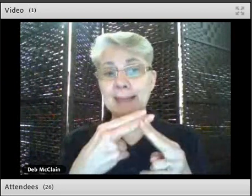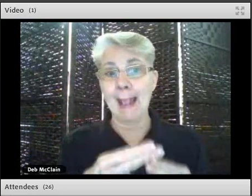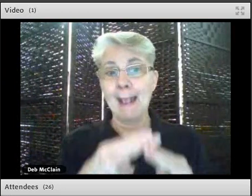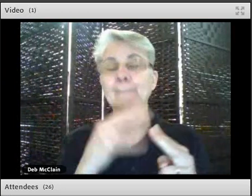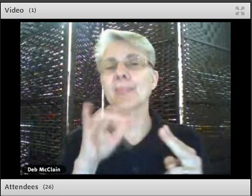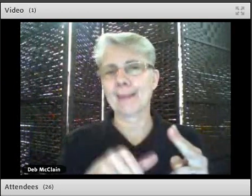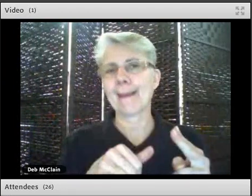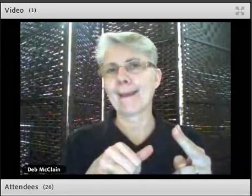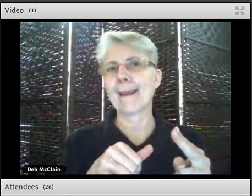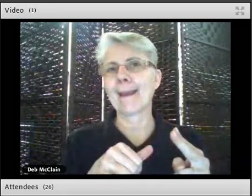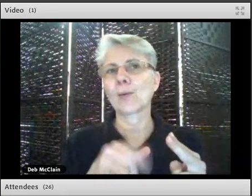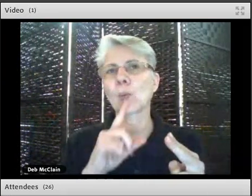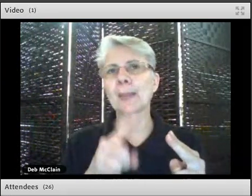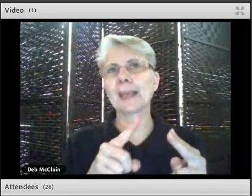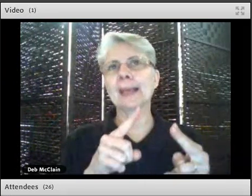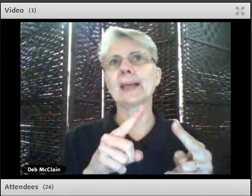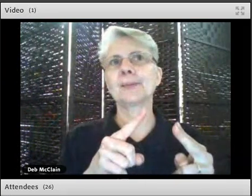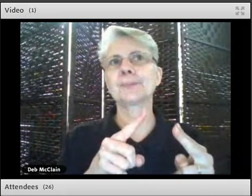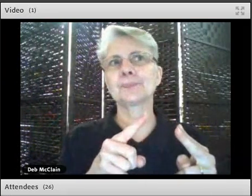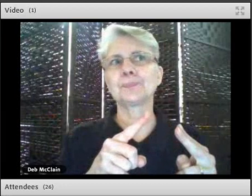the chamber orchestra, whatever it might be --